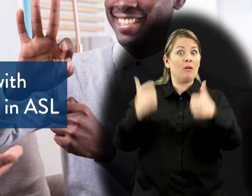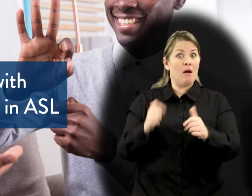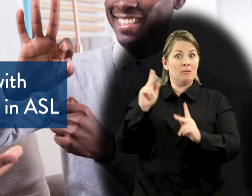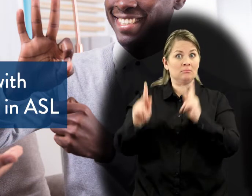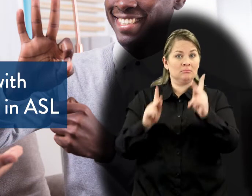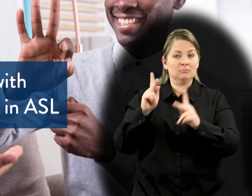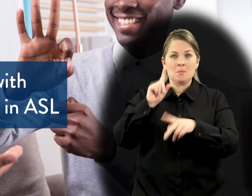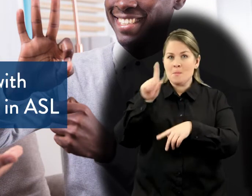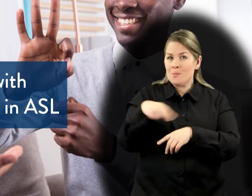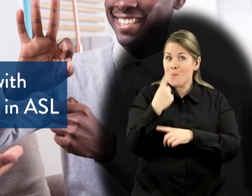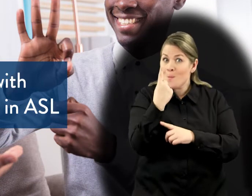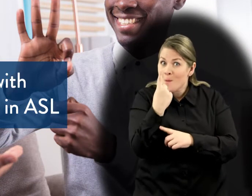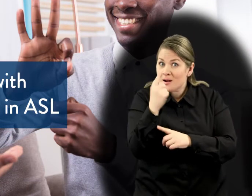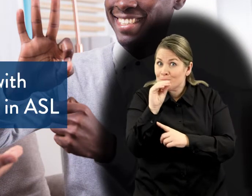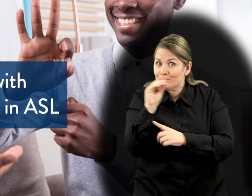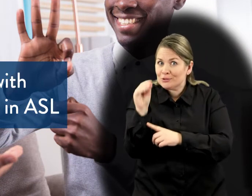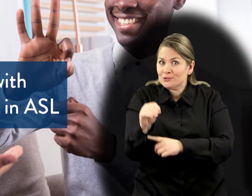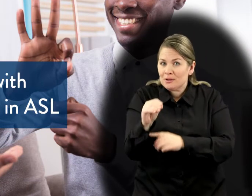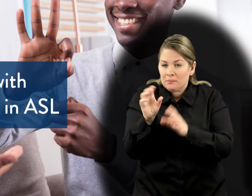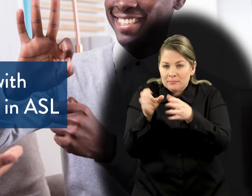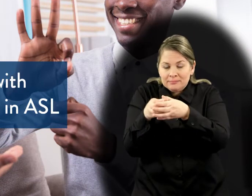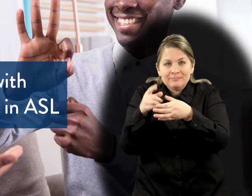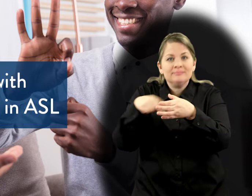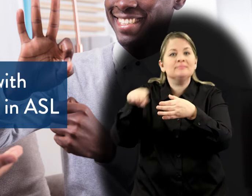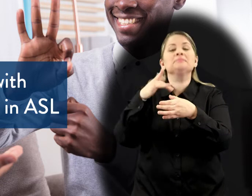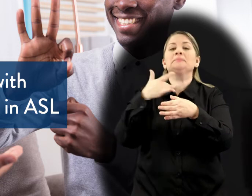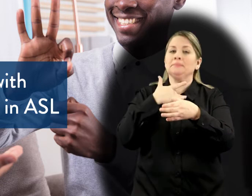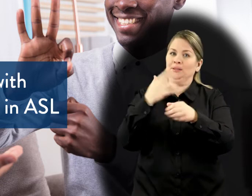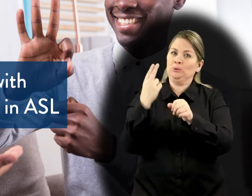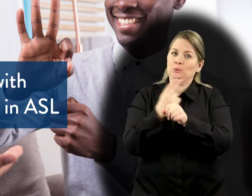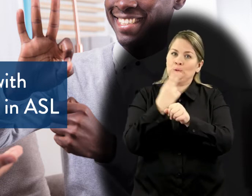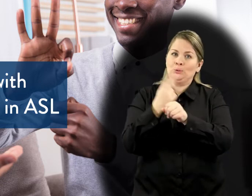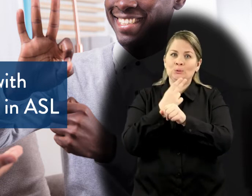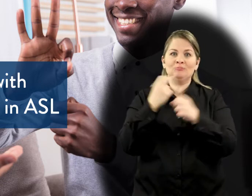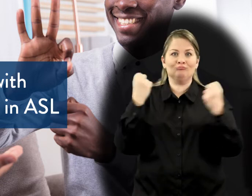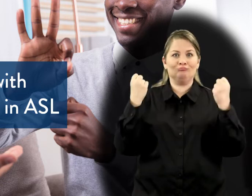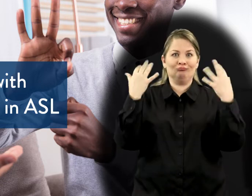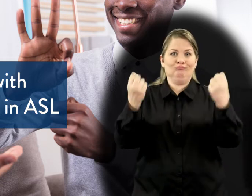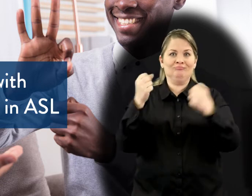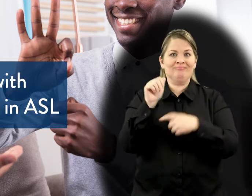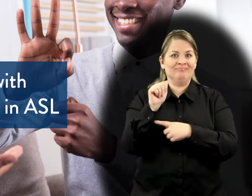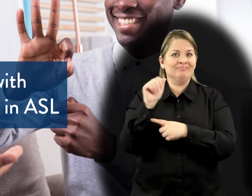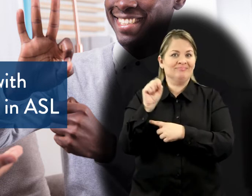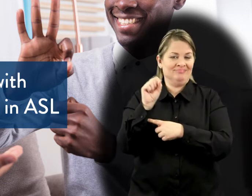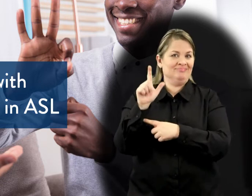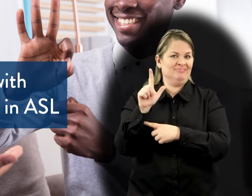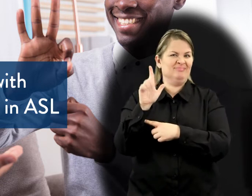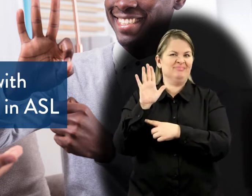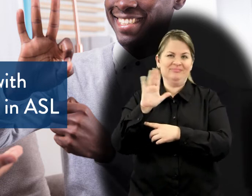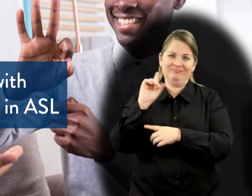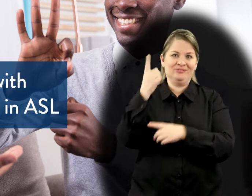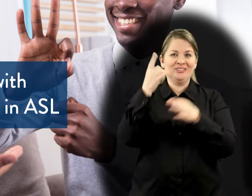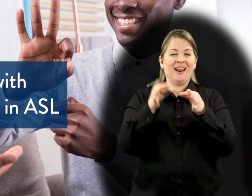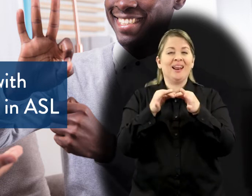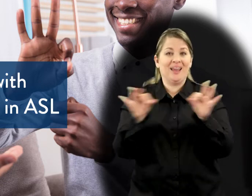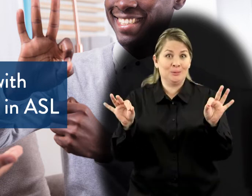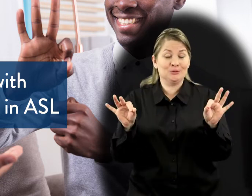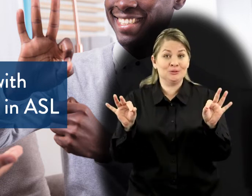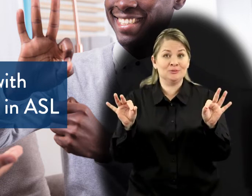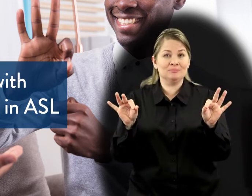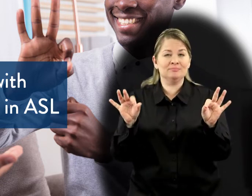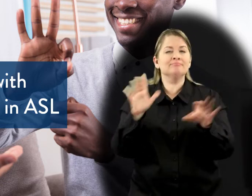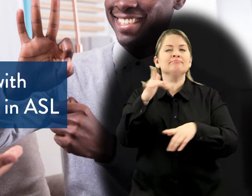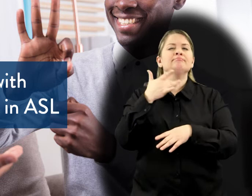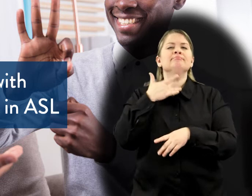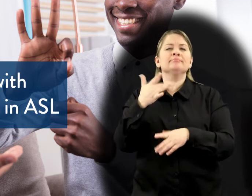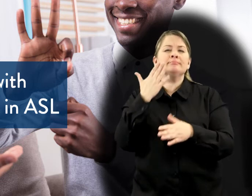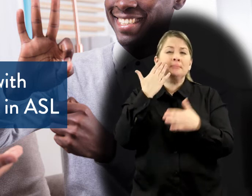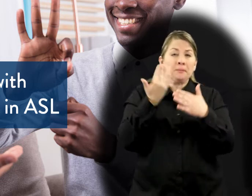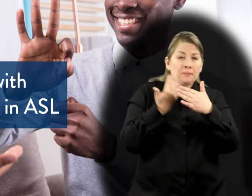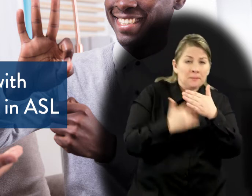Only about 1% of people with hearing loss communicate primarily in American Sign Language, or ASL.